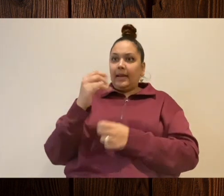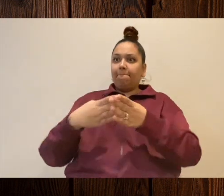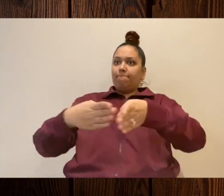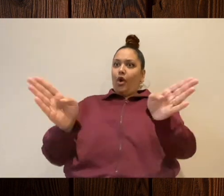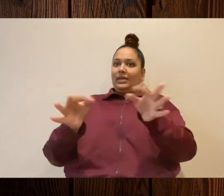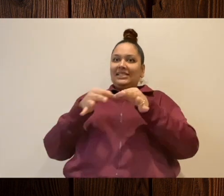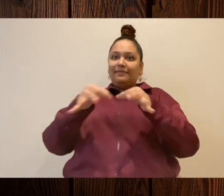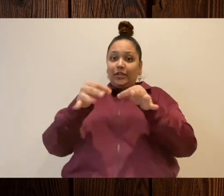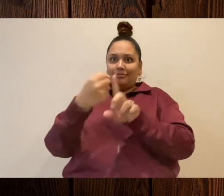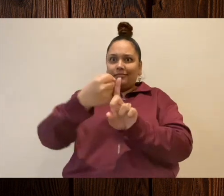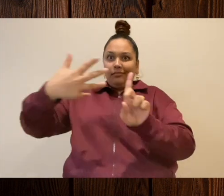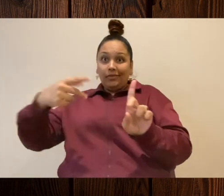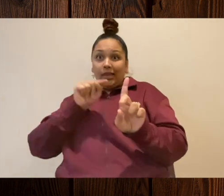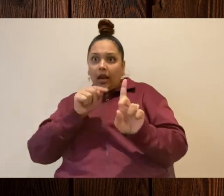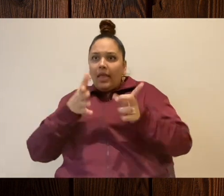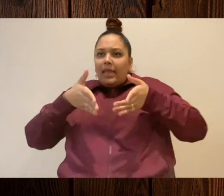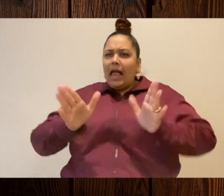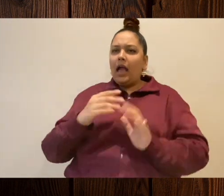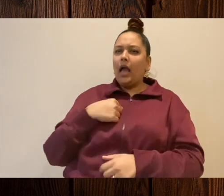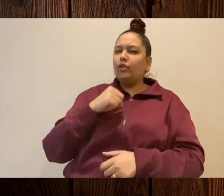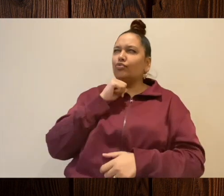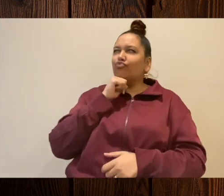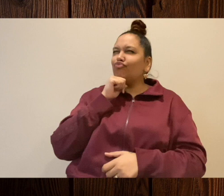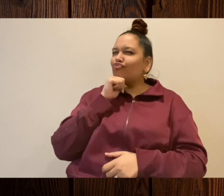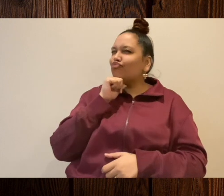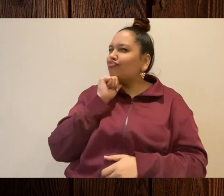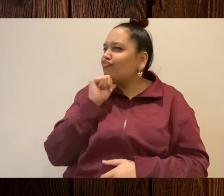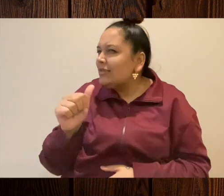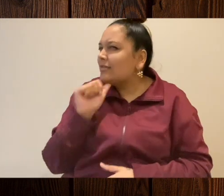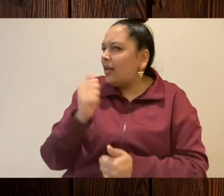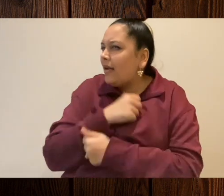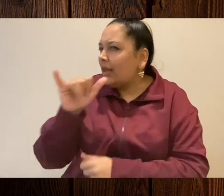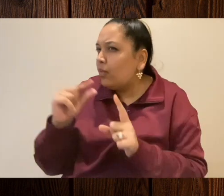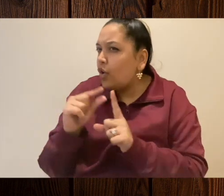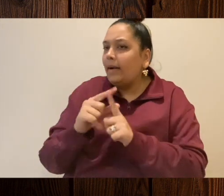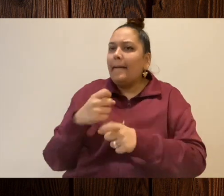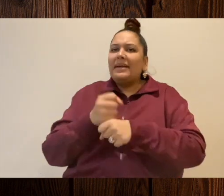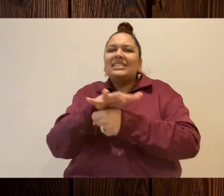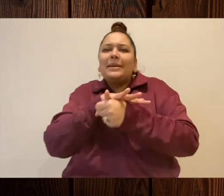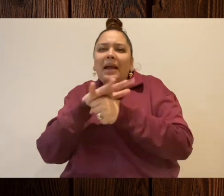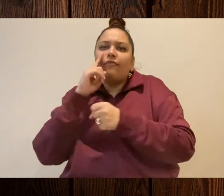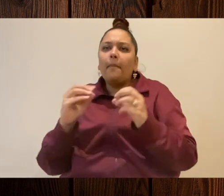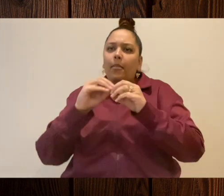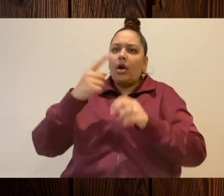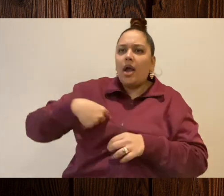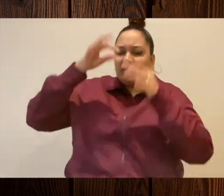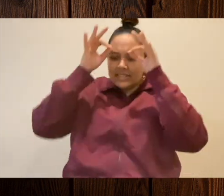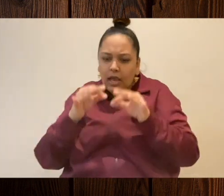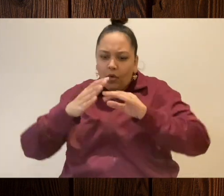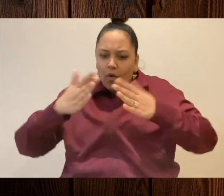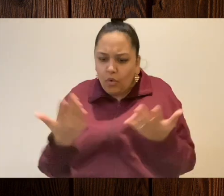honour what feels right for me musically. And also tuck Folk